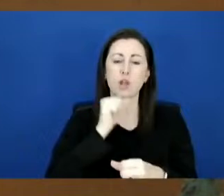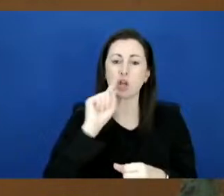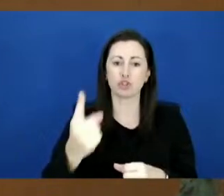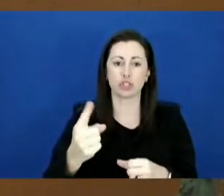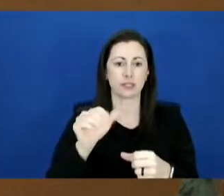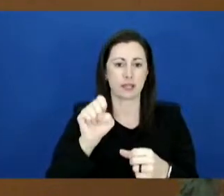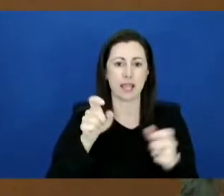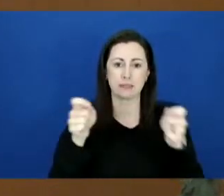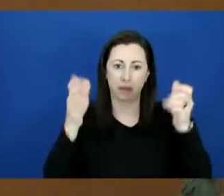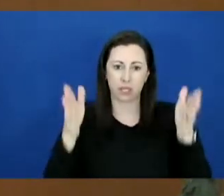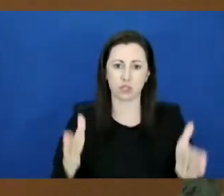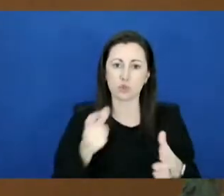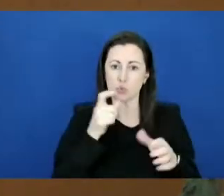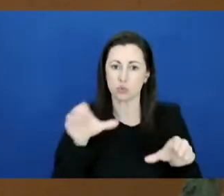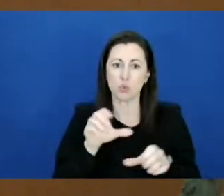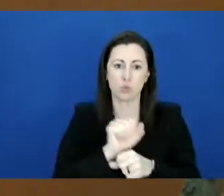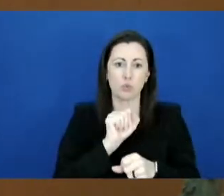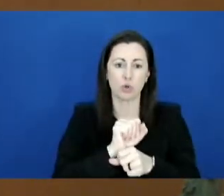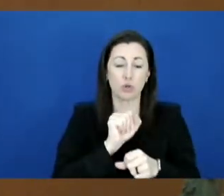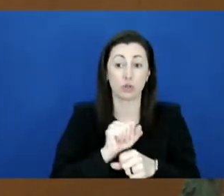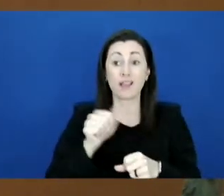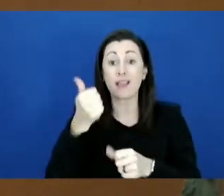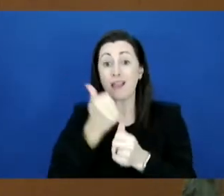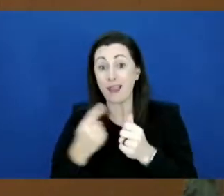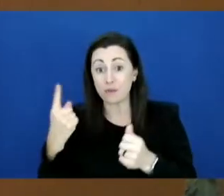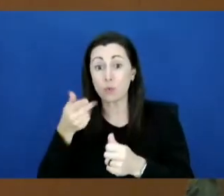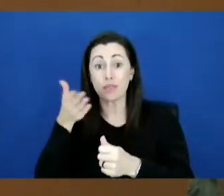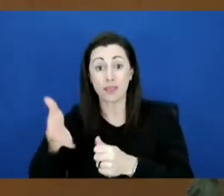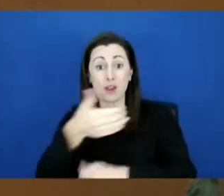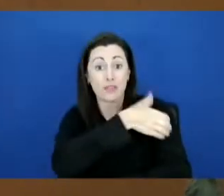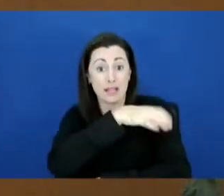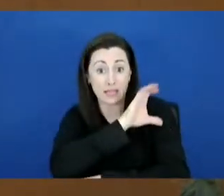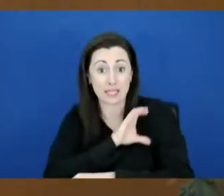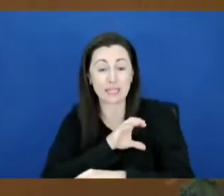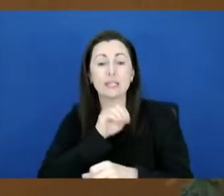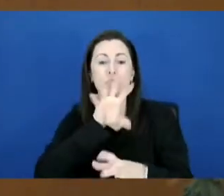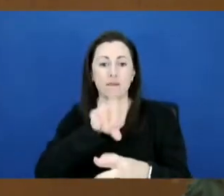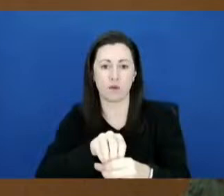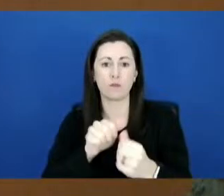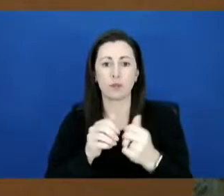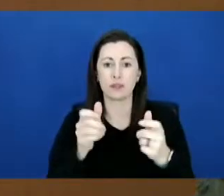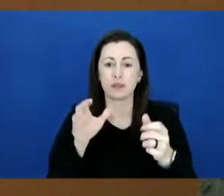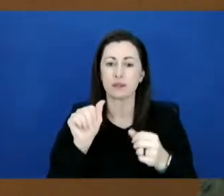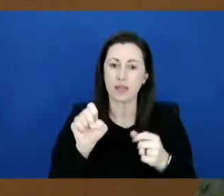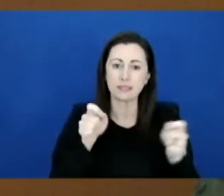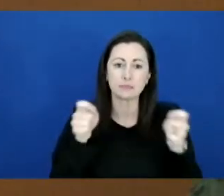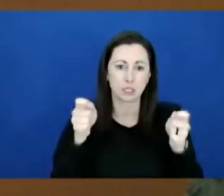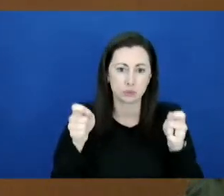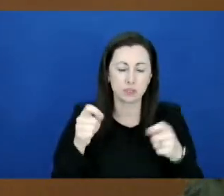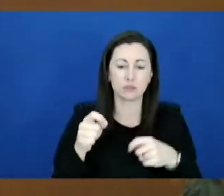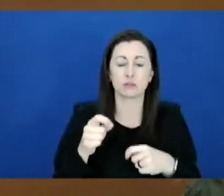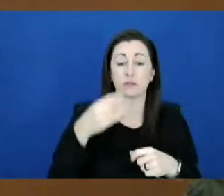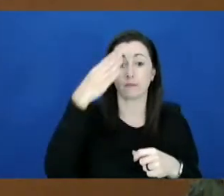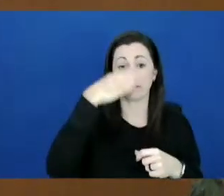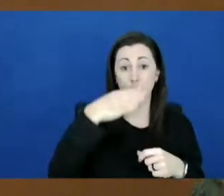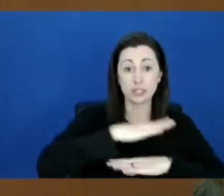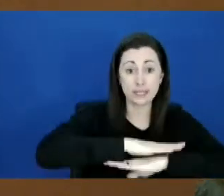AND IT'S MUCH MORE THAN THAT. AND IT'S NOT ONLY OUR CASE MANAGERS THAT ARE DOING THIS